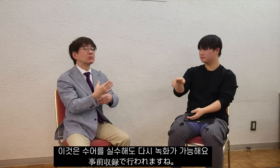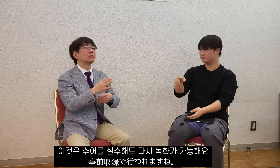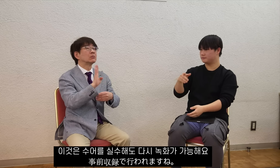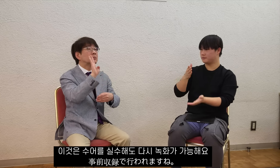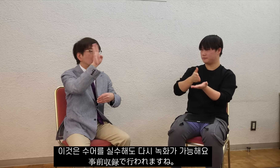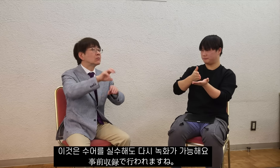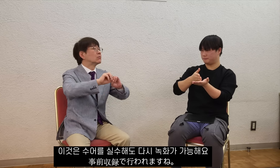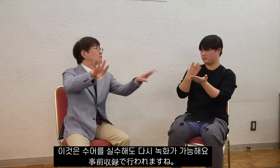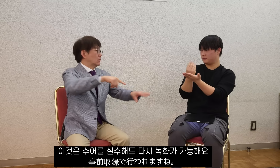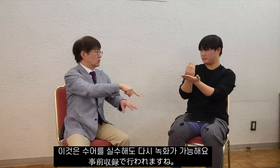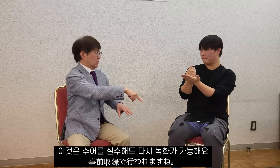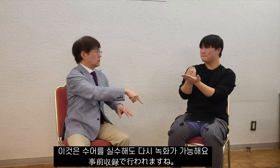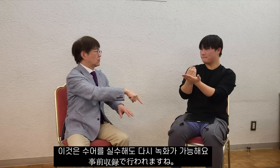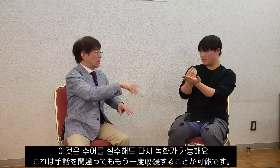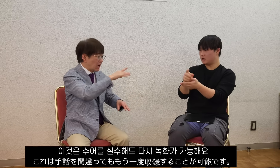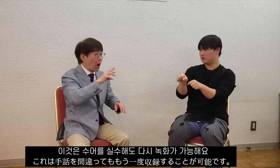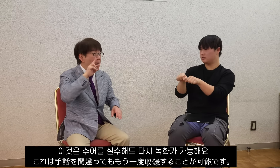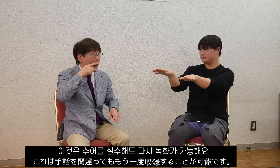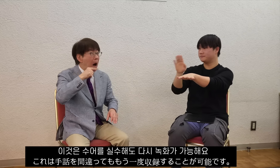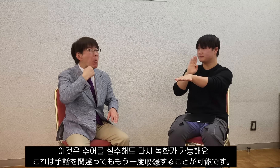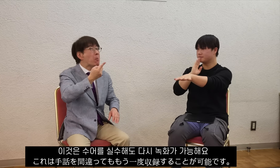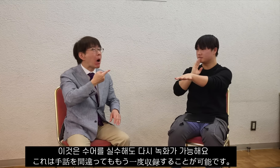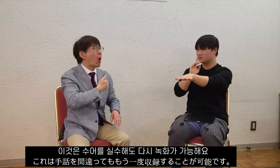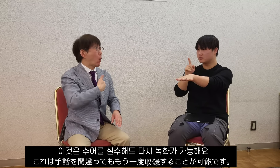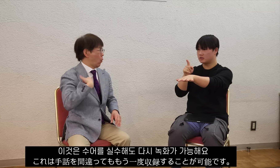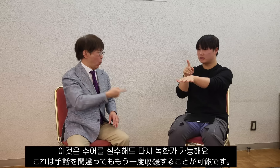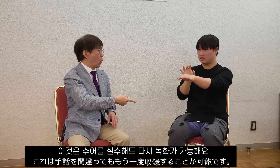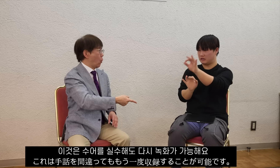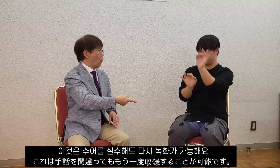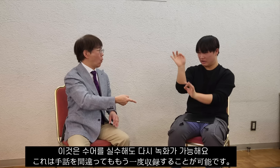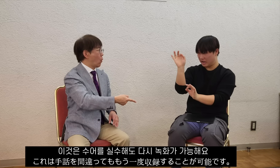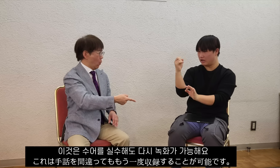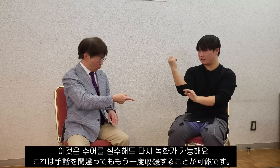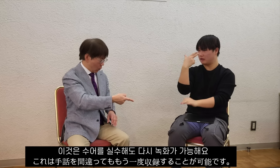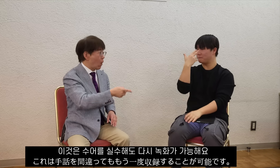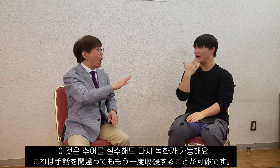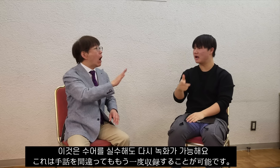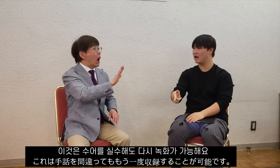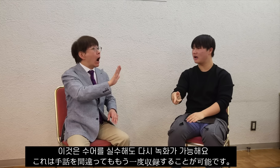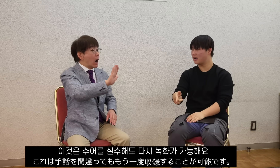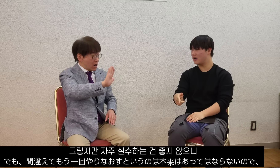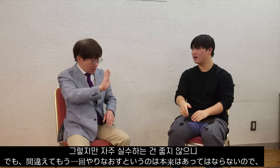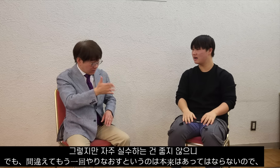This can be re-recorded even if you make a mistake in sign language.